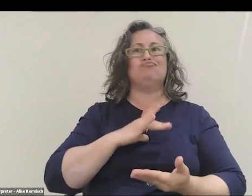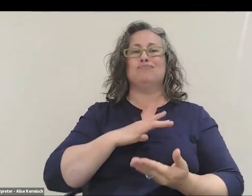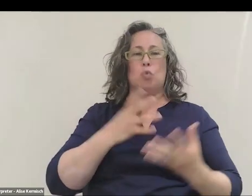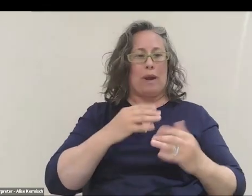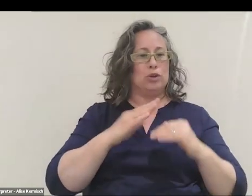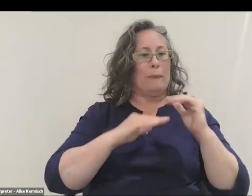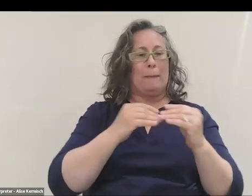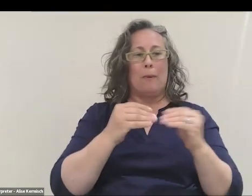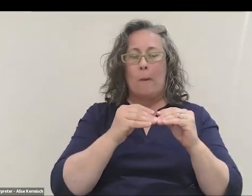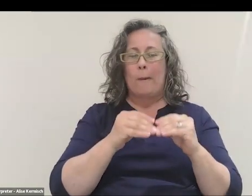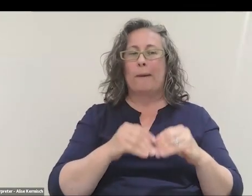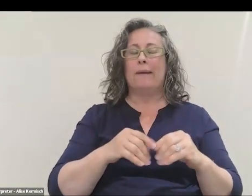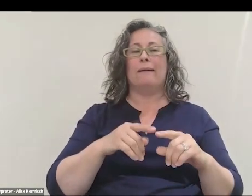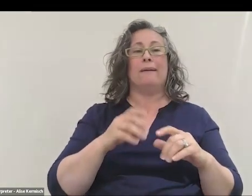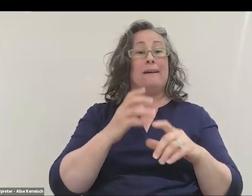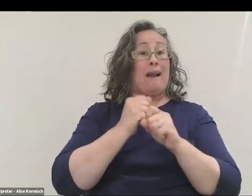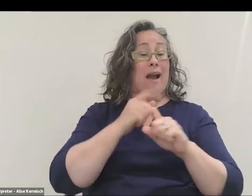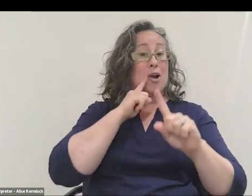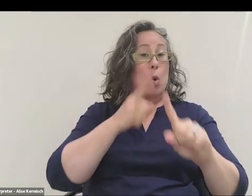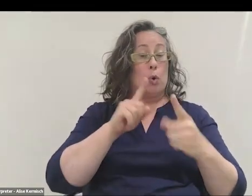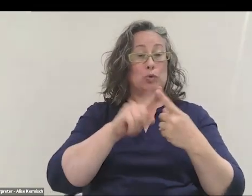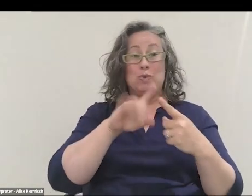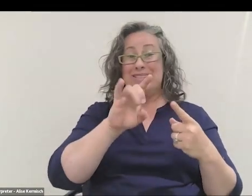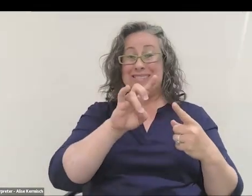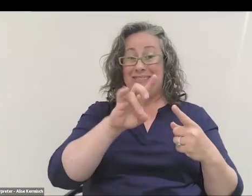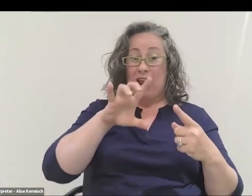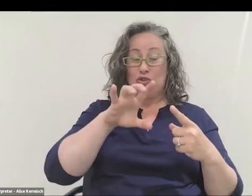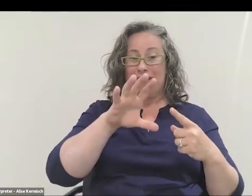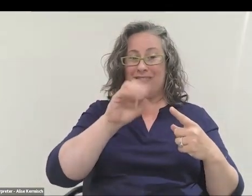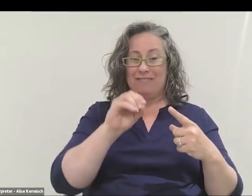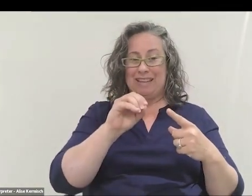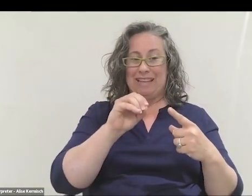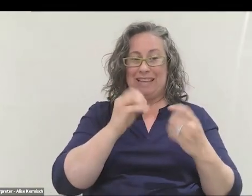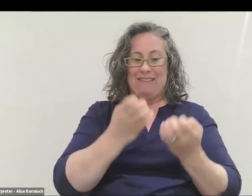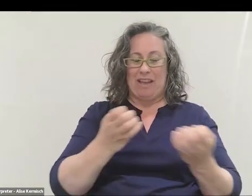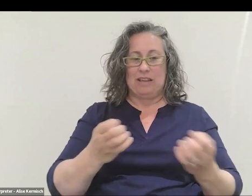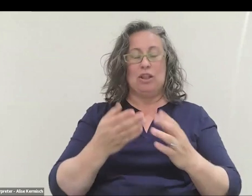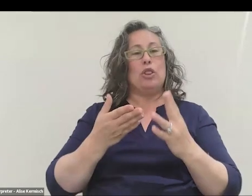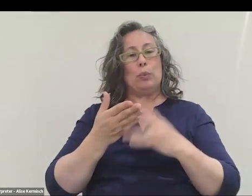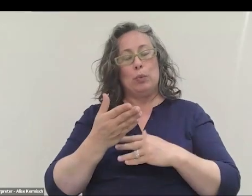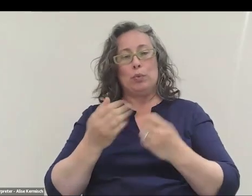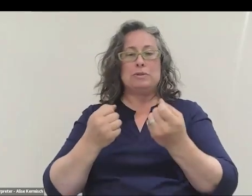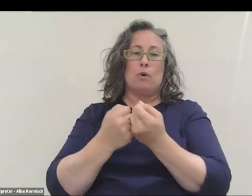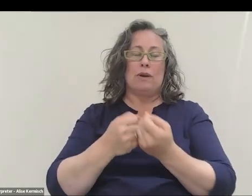We got our goal up to 750 devices through support from the Simons Foundation, the National Science Foundation,